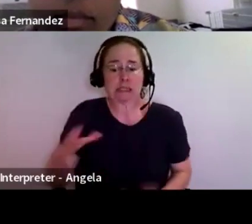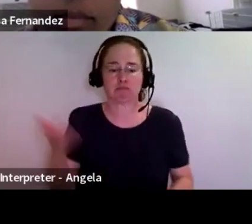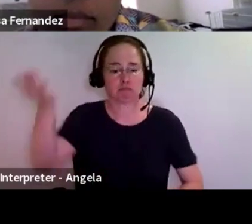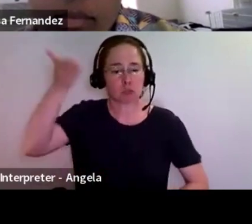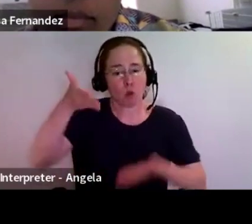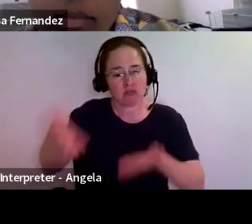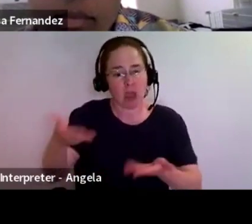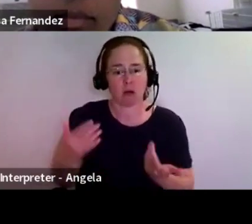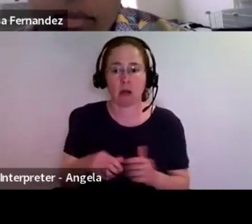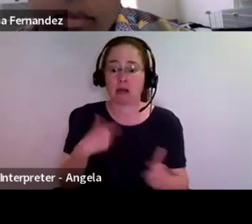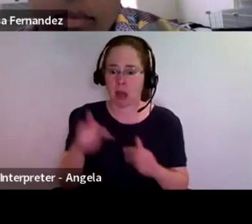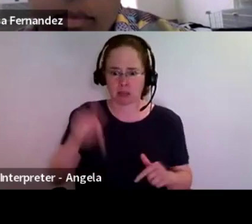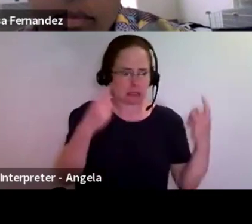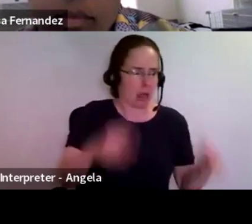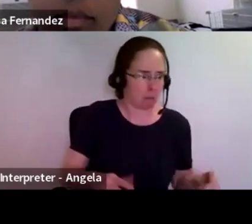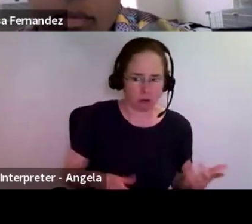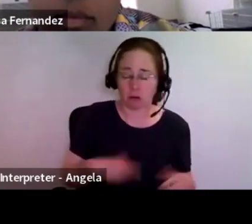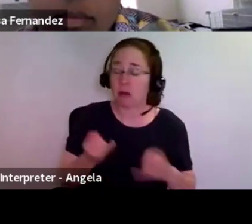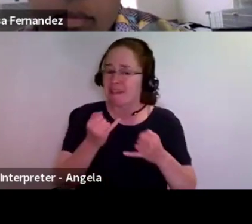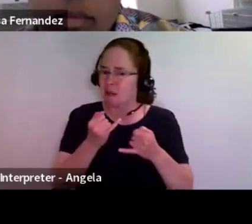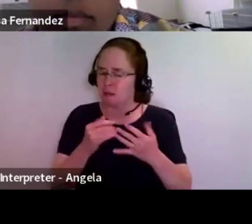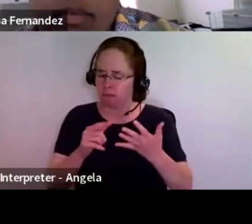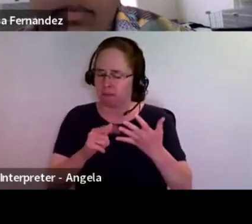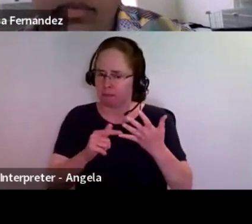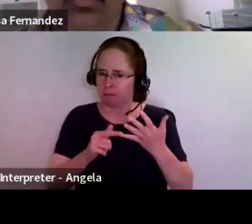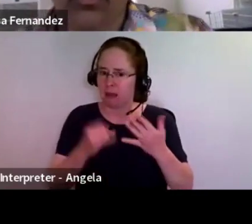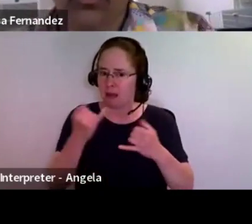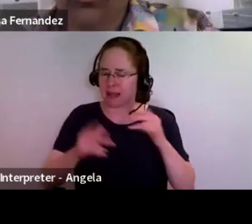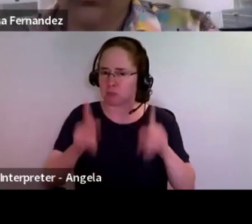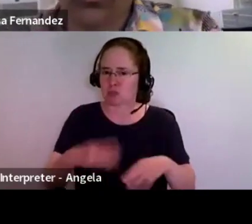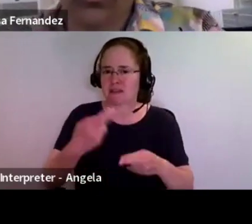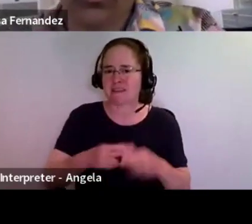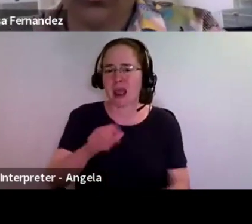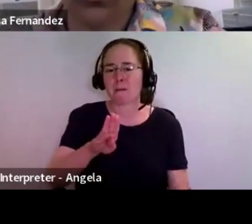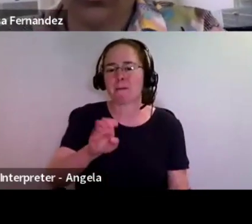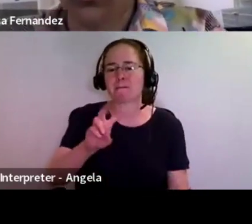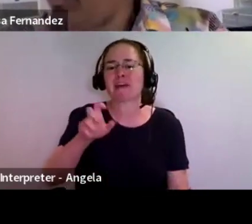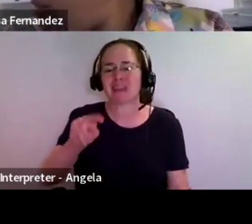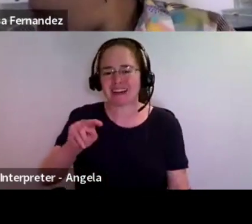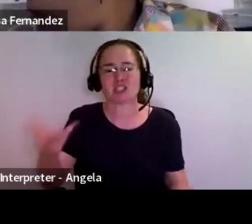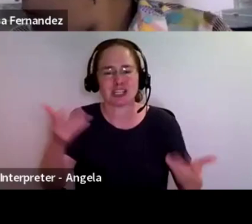this kind of happened. Then the last person, which she's on one of these calls. Her name is Bevin. She kind of, you know,